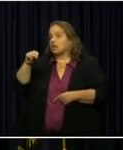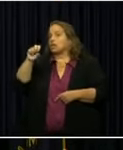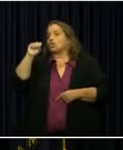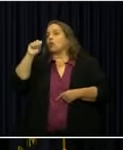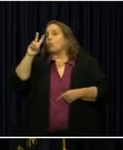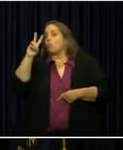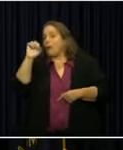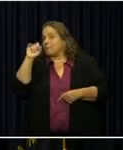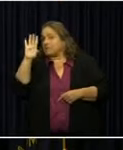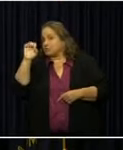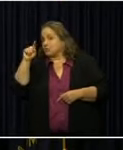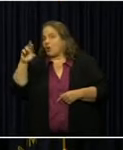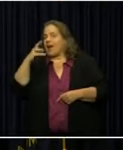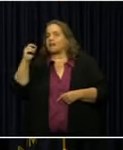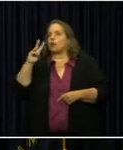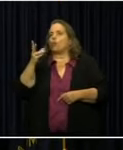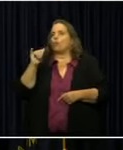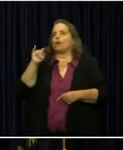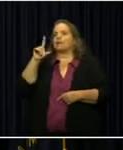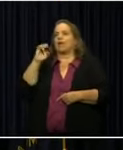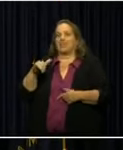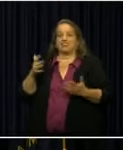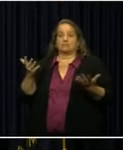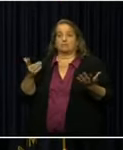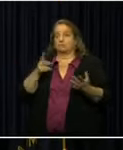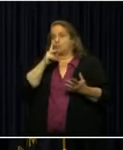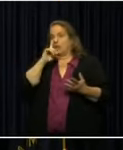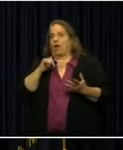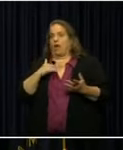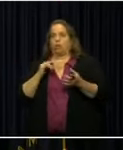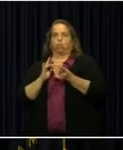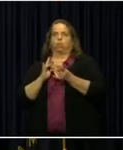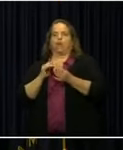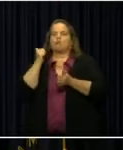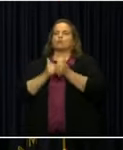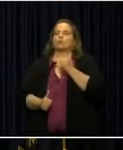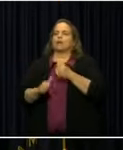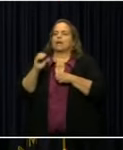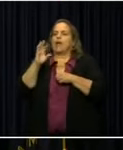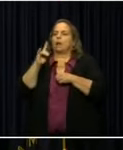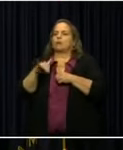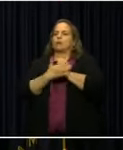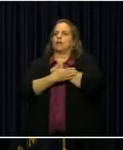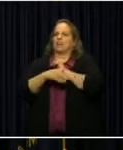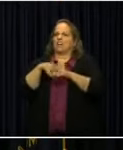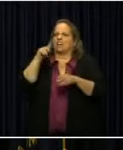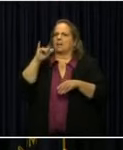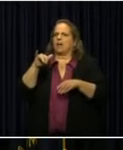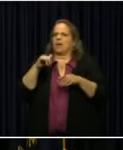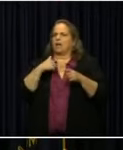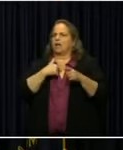MUHLENBERG. SO LET'S MAKE SURE WE REMEMBER